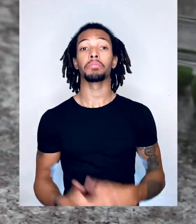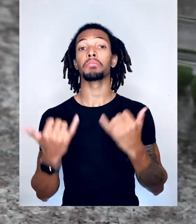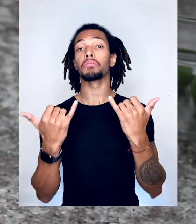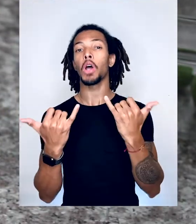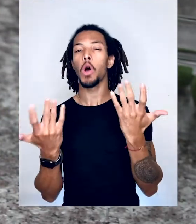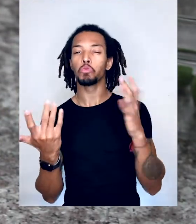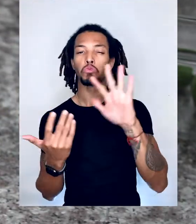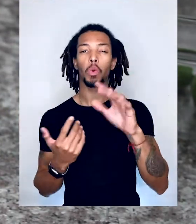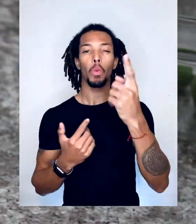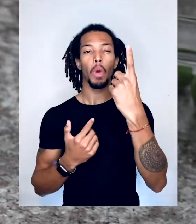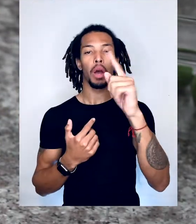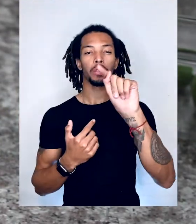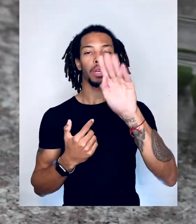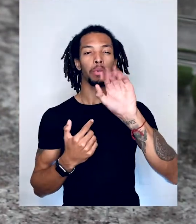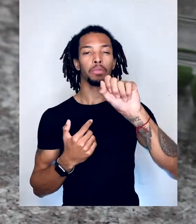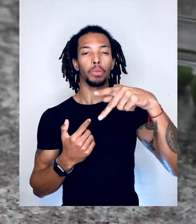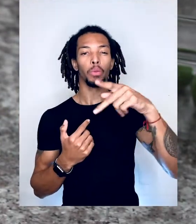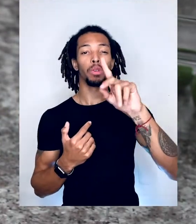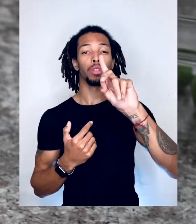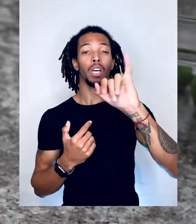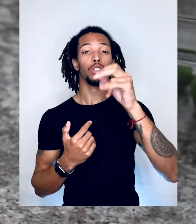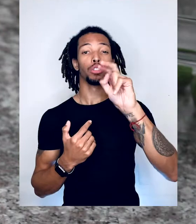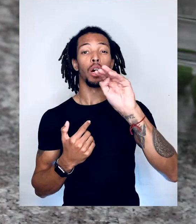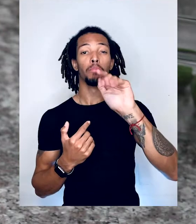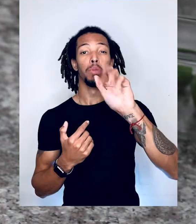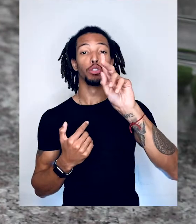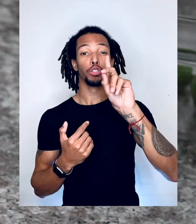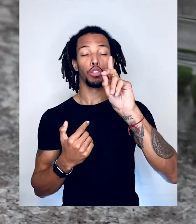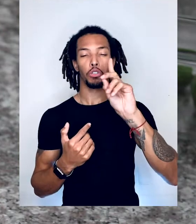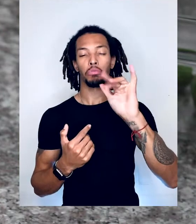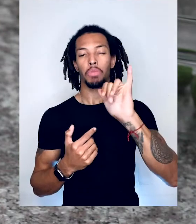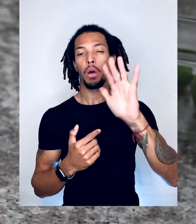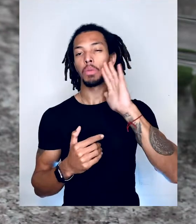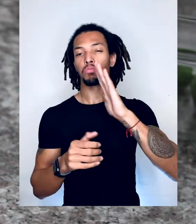And about a tablespoon of dijon mustard. That'll do.